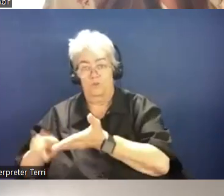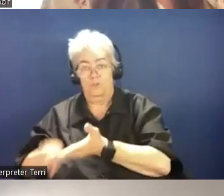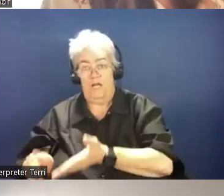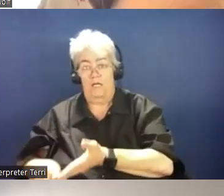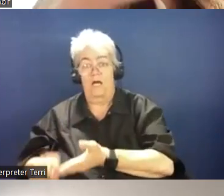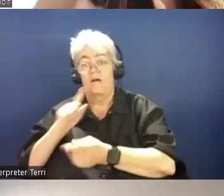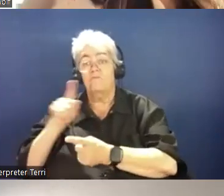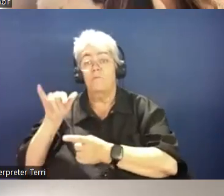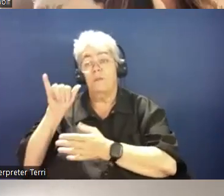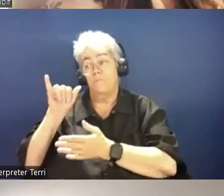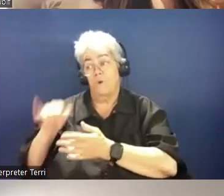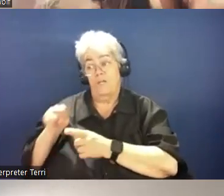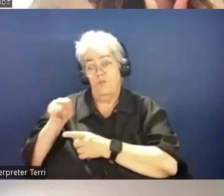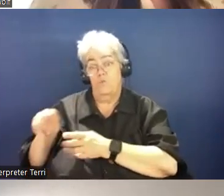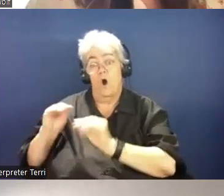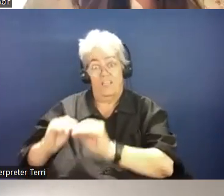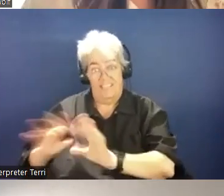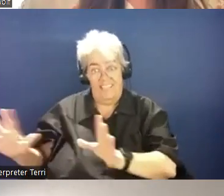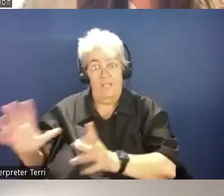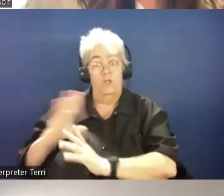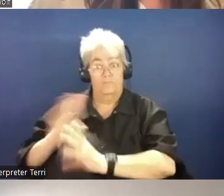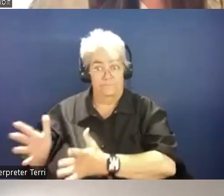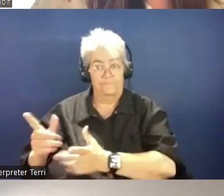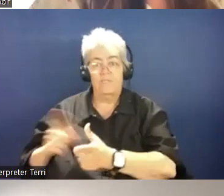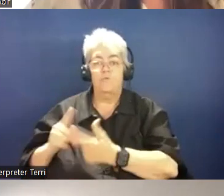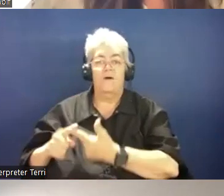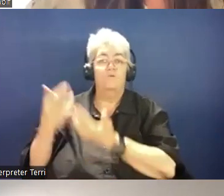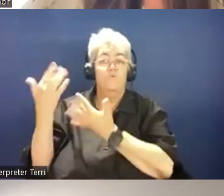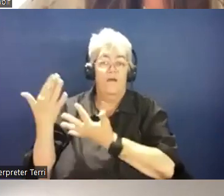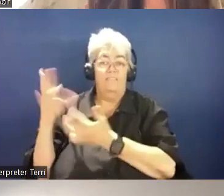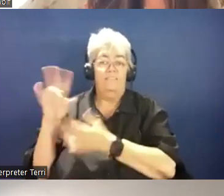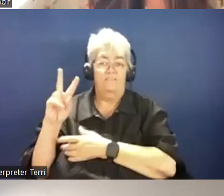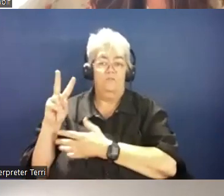check until you are allowed to take that gun home it has to be 72 hours, or 3 days.